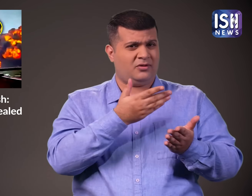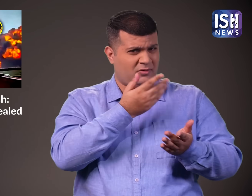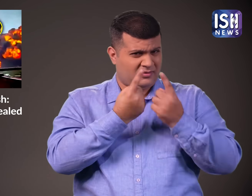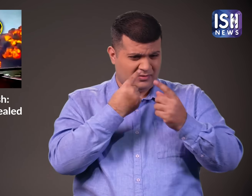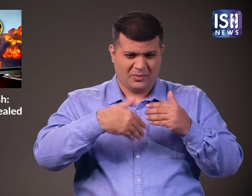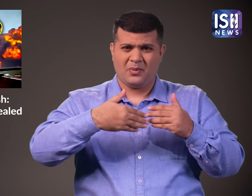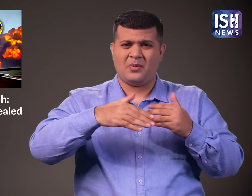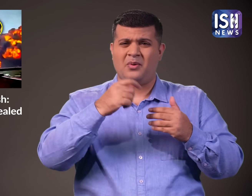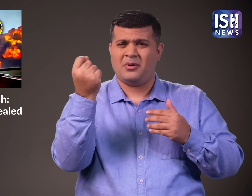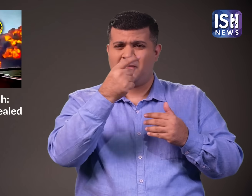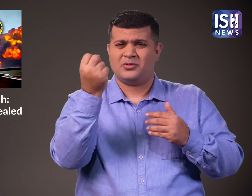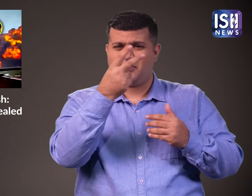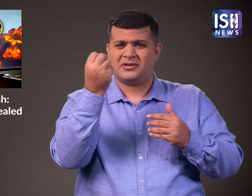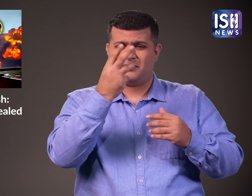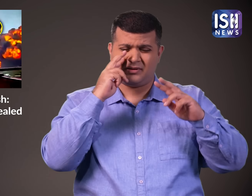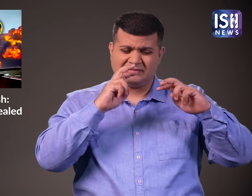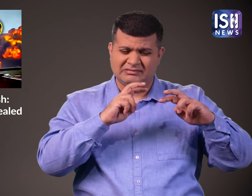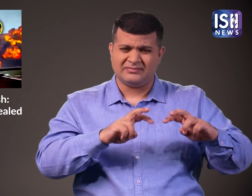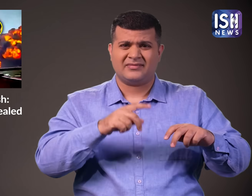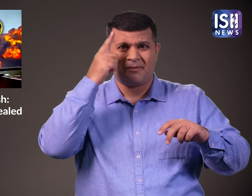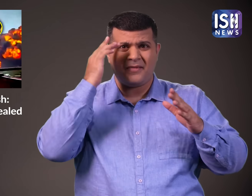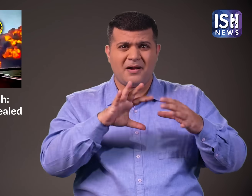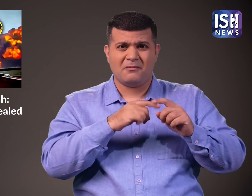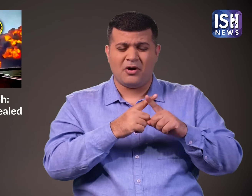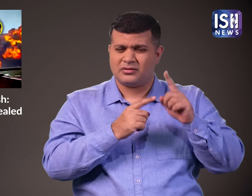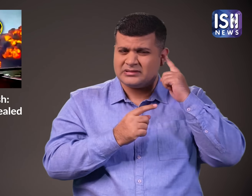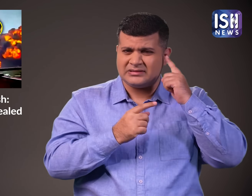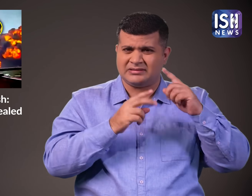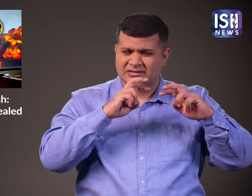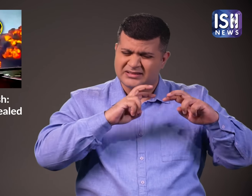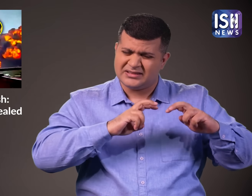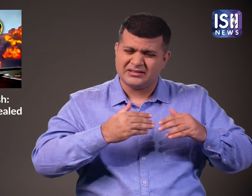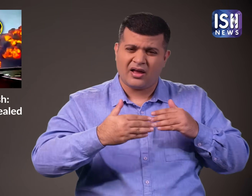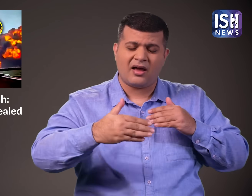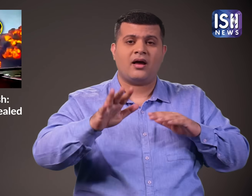It will take a few more months to complete the full analysis of the black box.